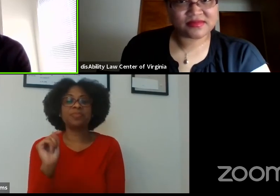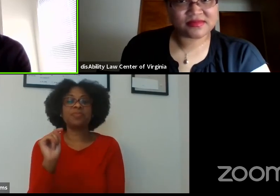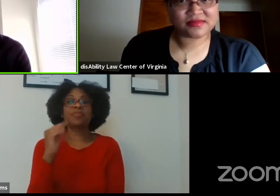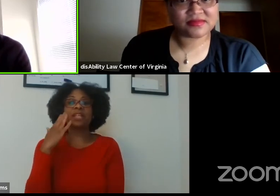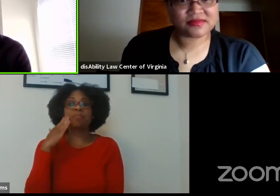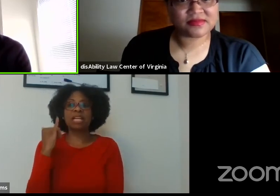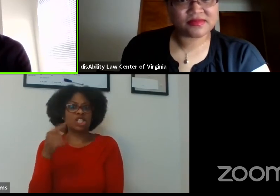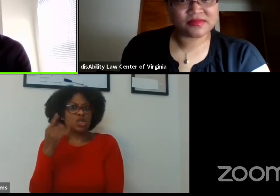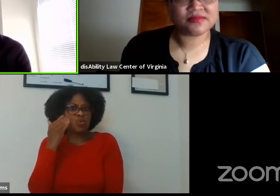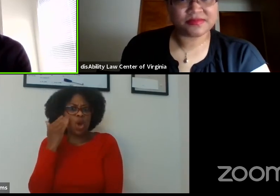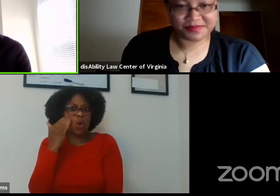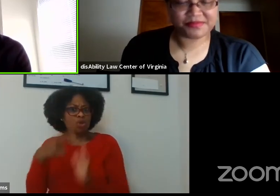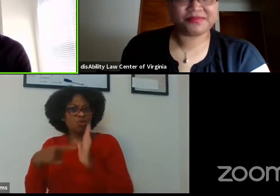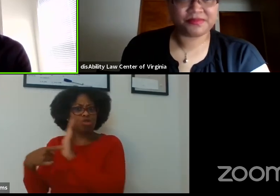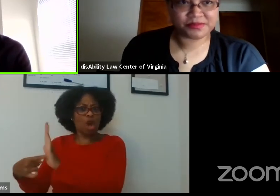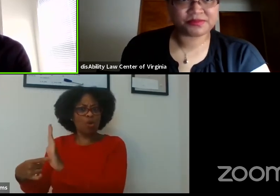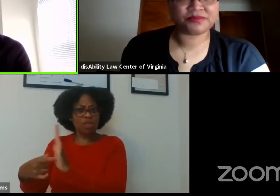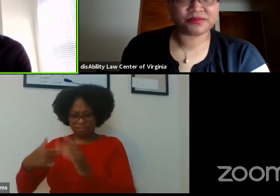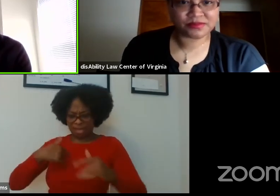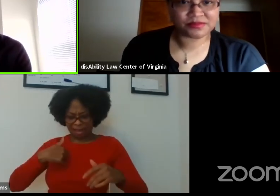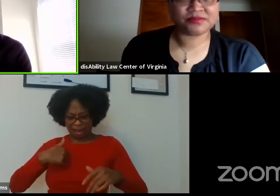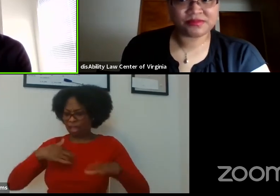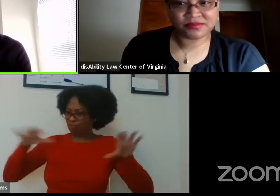know, because you showed them; right?